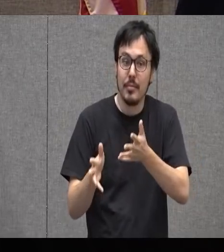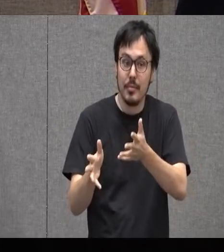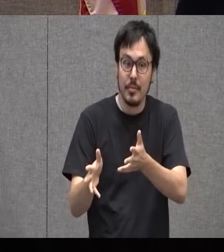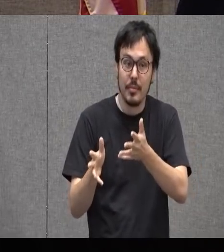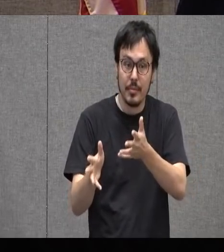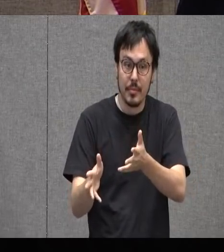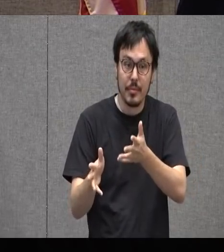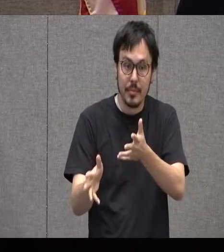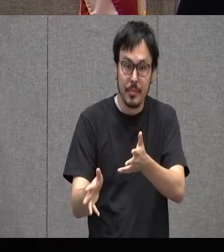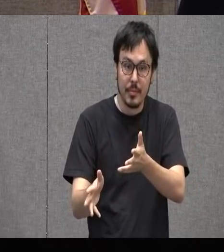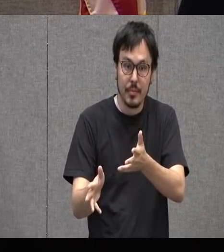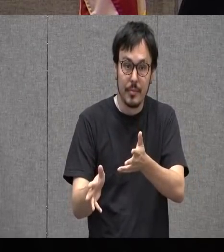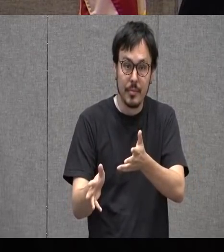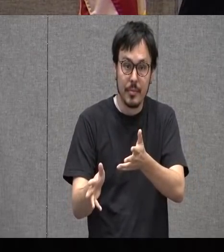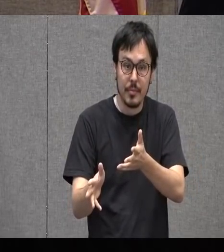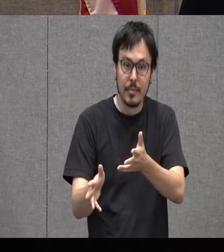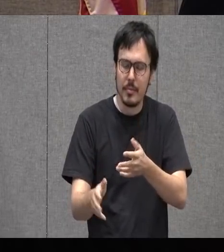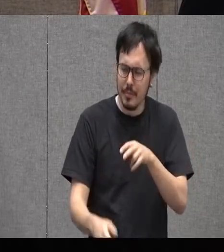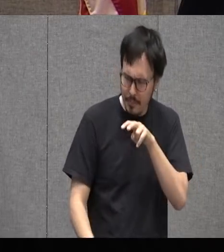I observed less water.